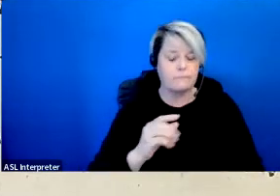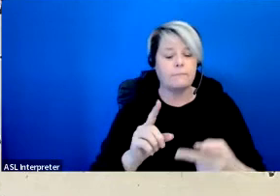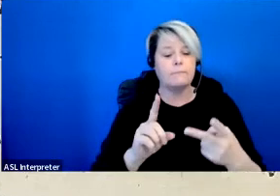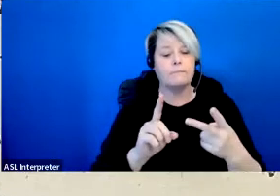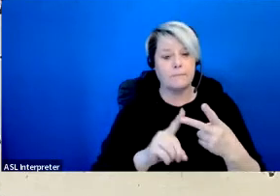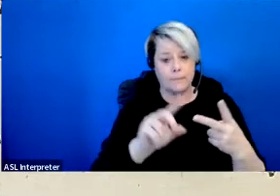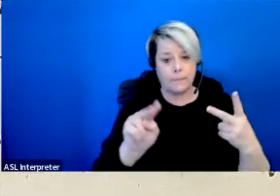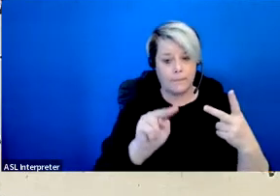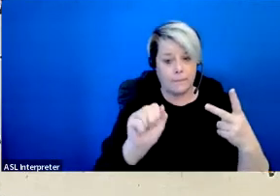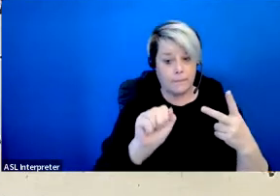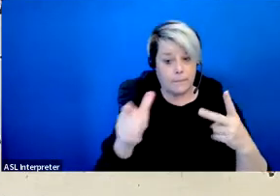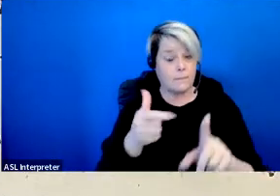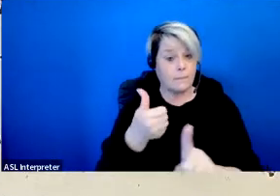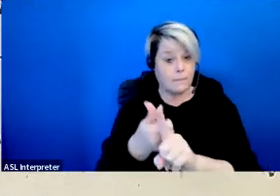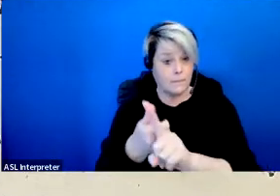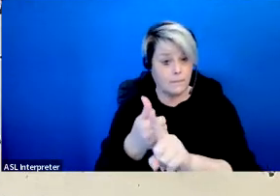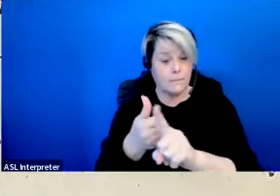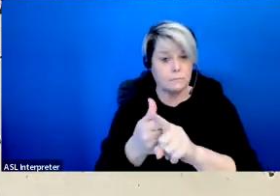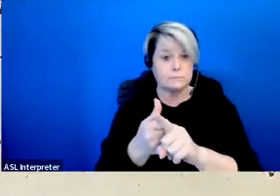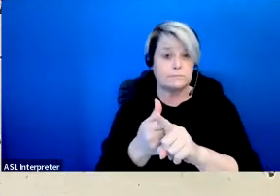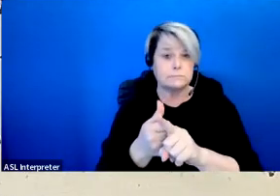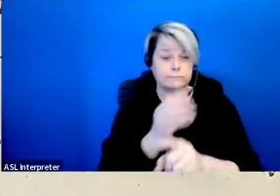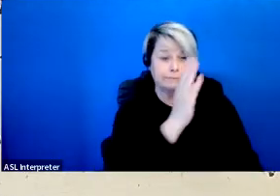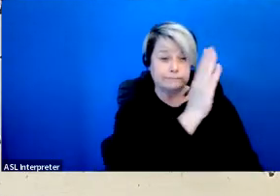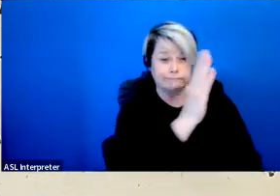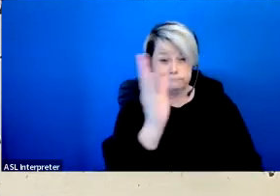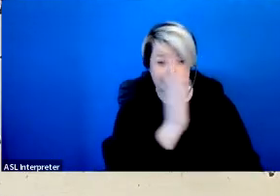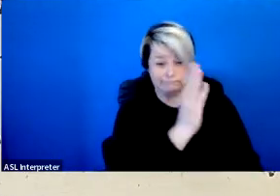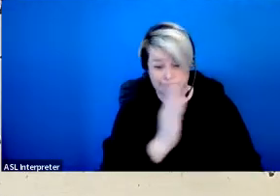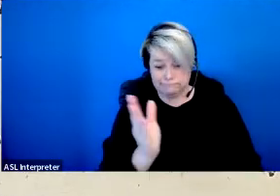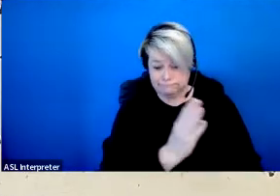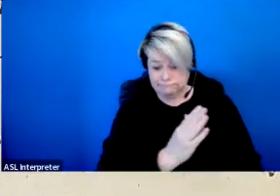which the Library of Congress is another. NAL houses